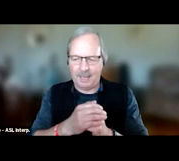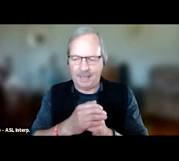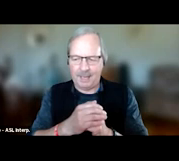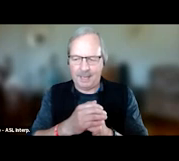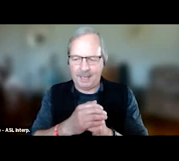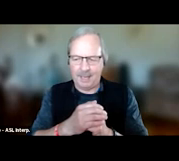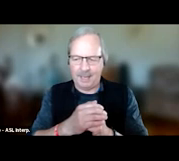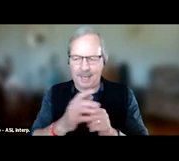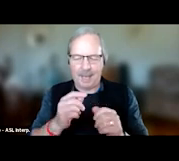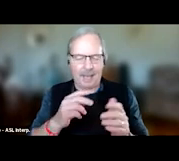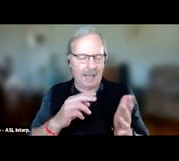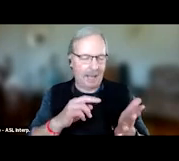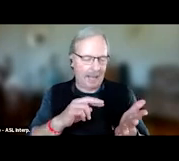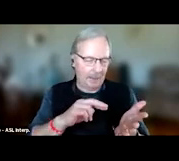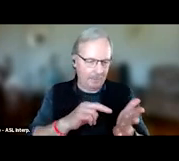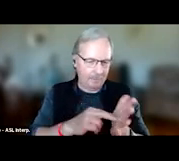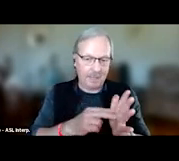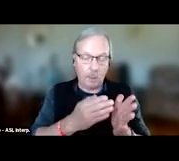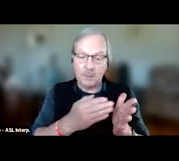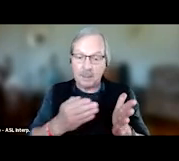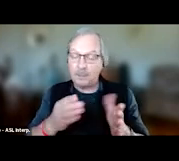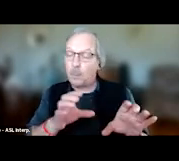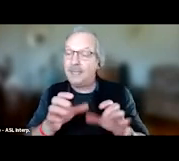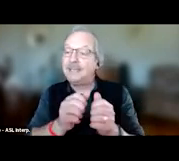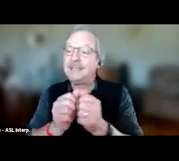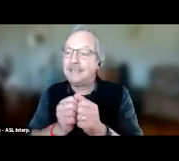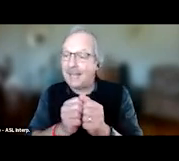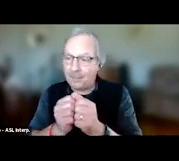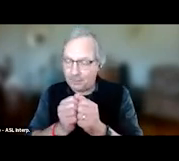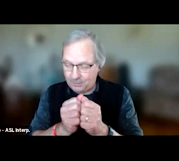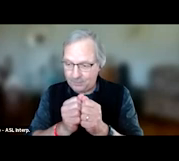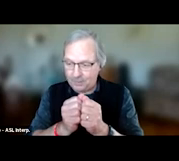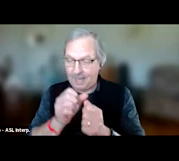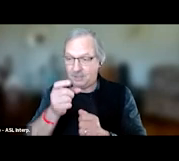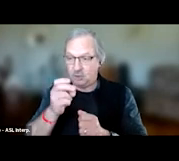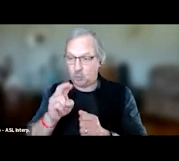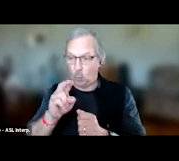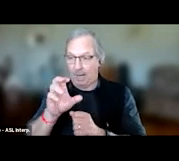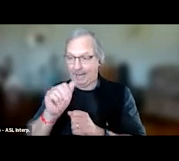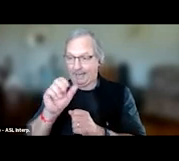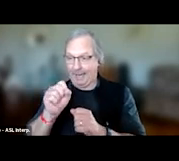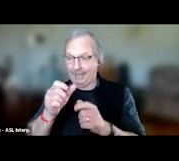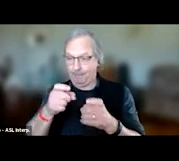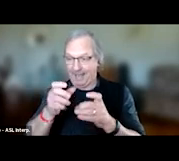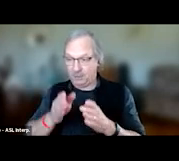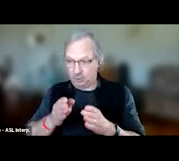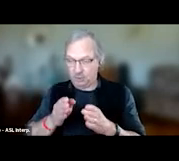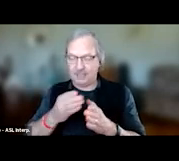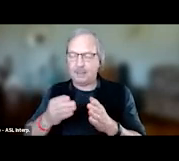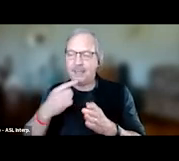it was something we did together and as a SOAR case manager, something that I usually tell folks that I'm working